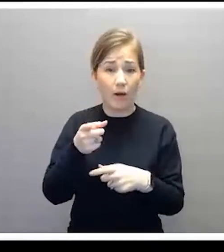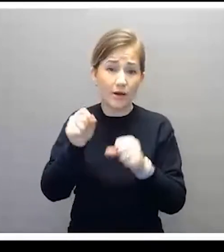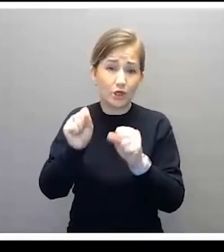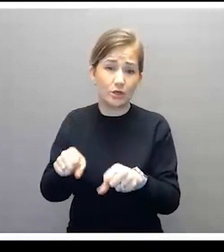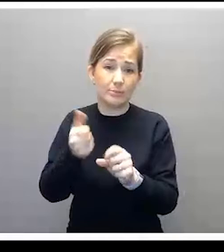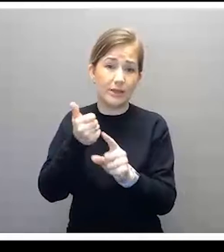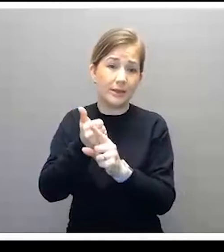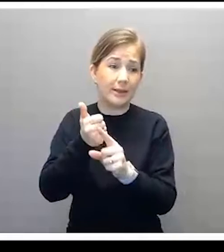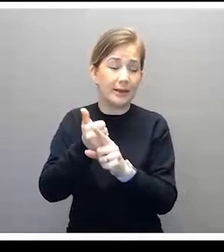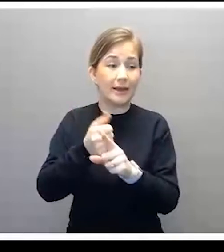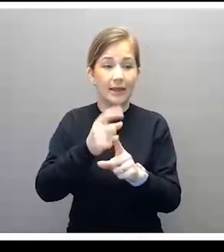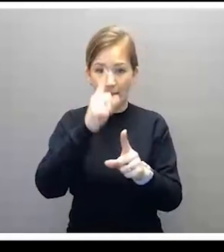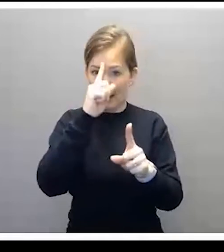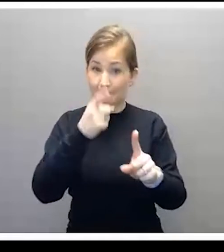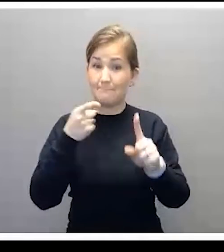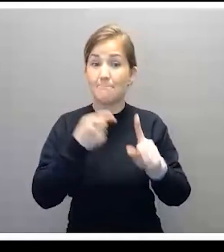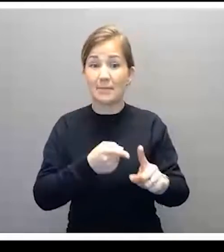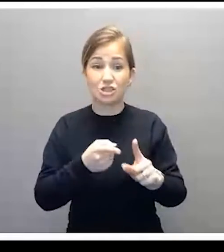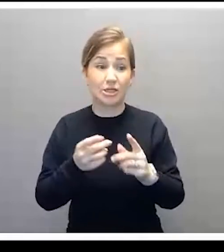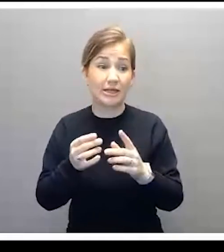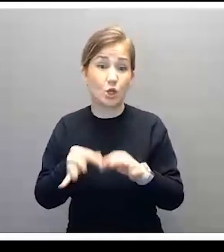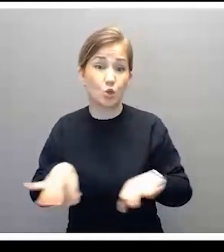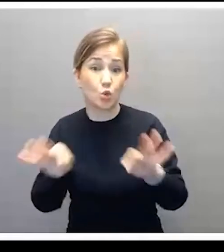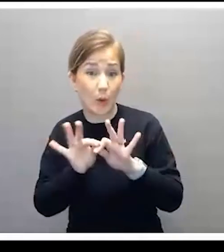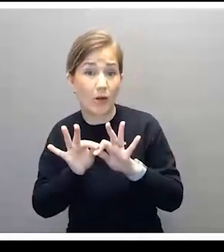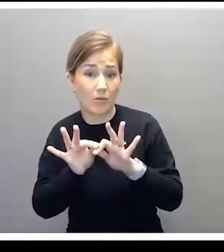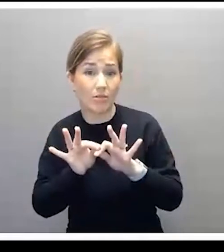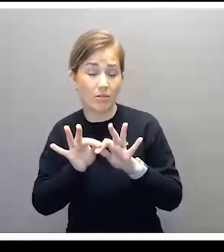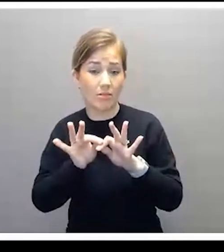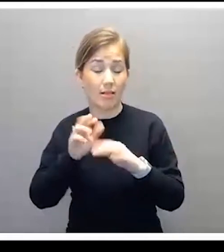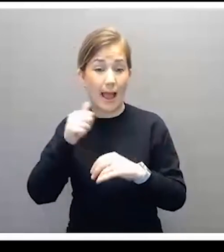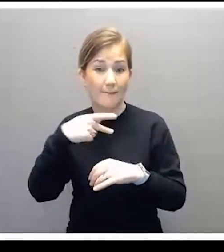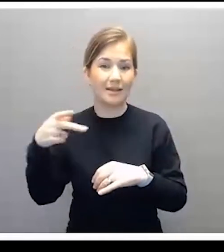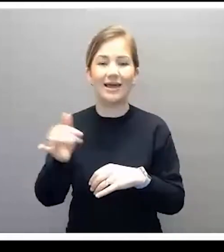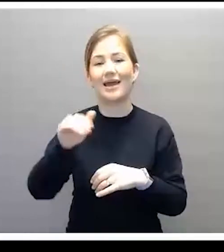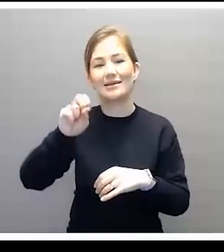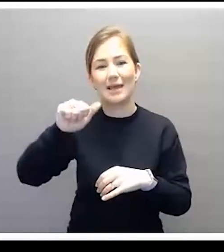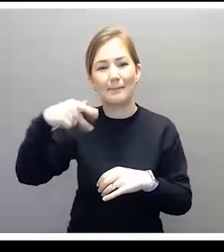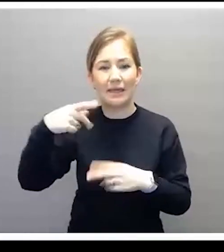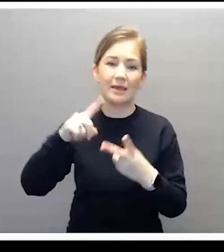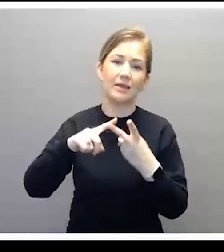Or it could just be a mission critical app. I mean, if you look at things like,